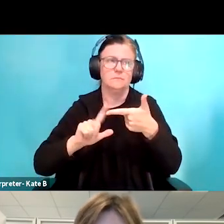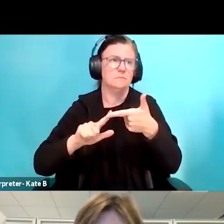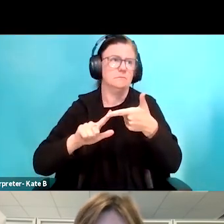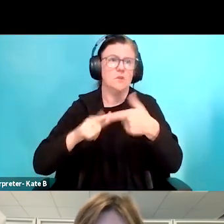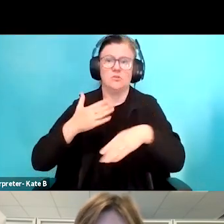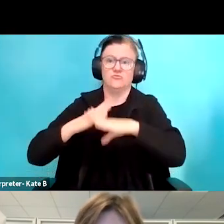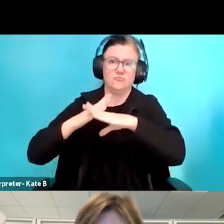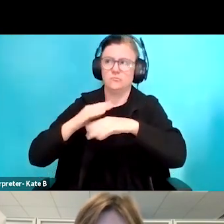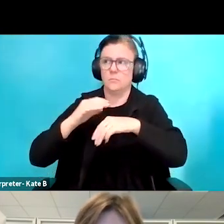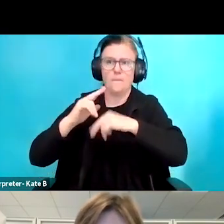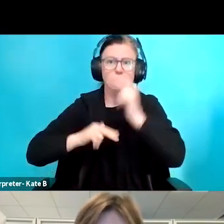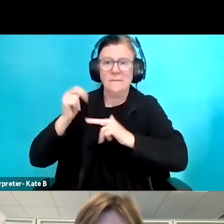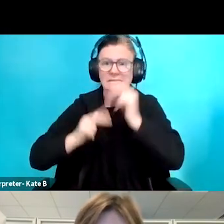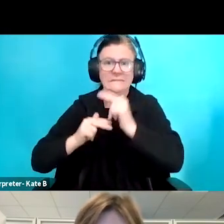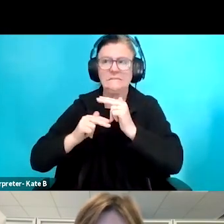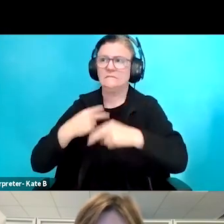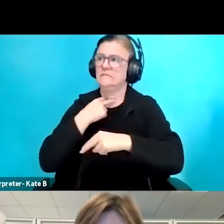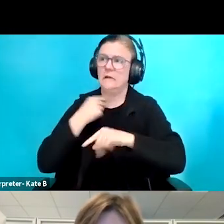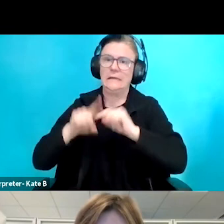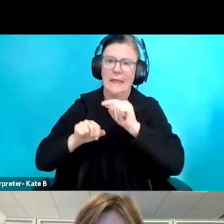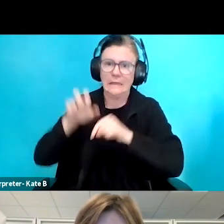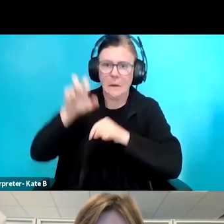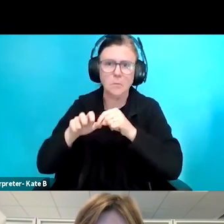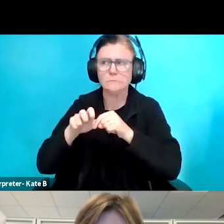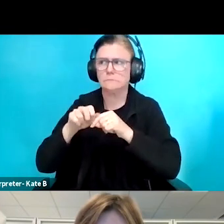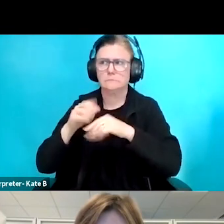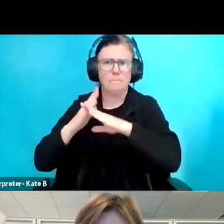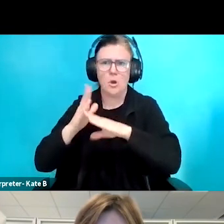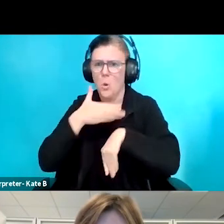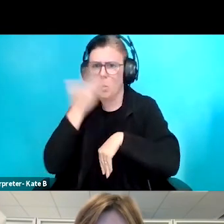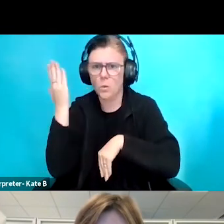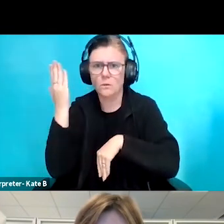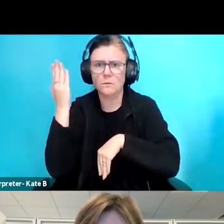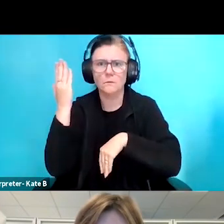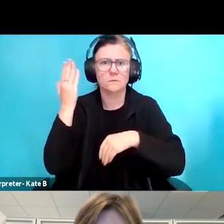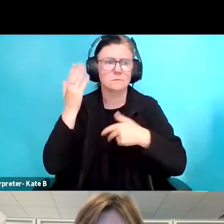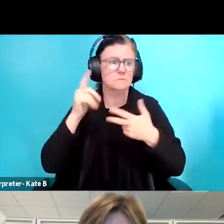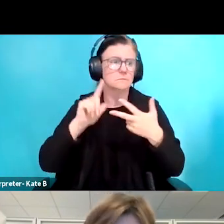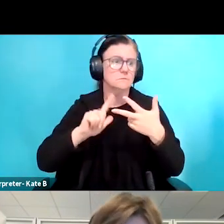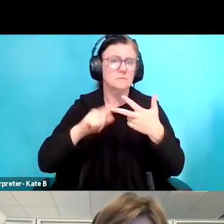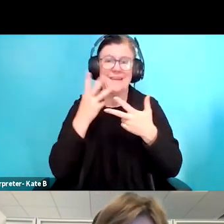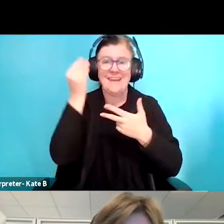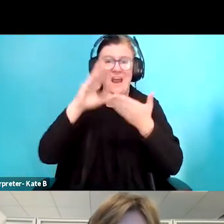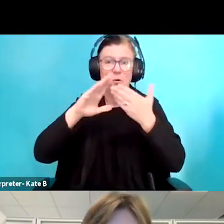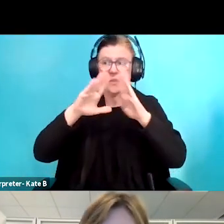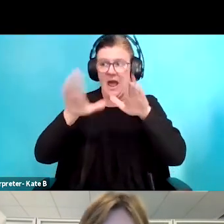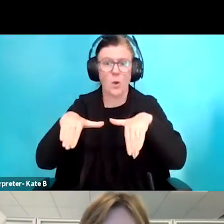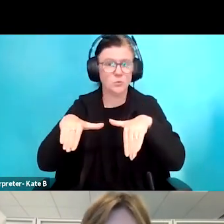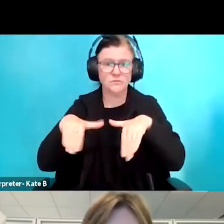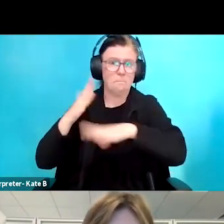in terms of transportation and getting out of the house even though you’re experiencing pain